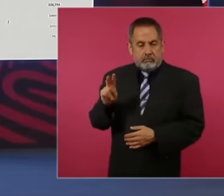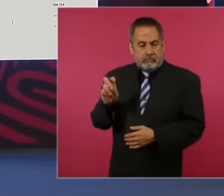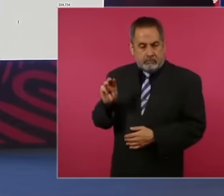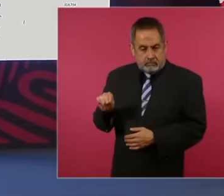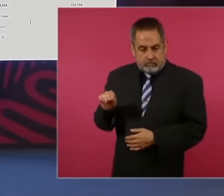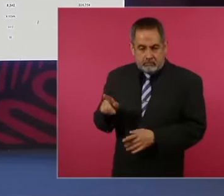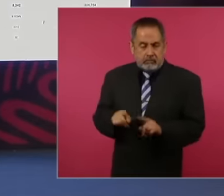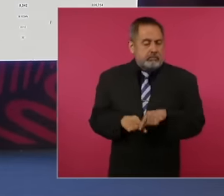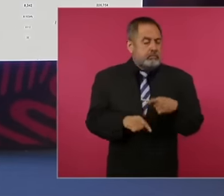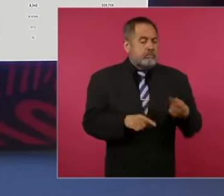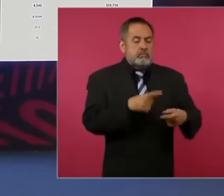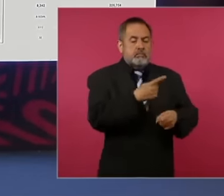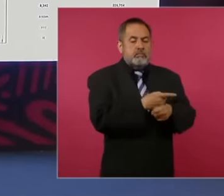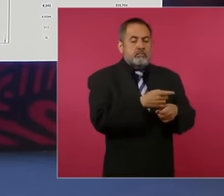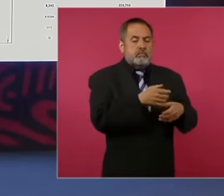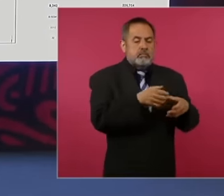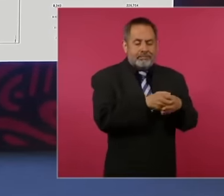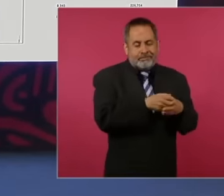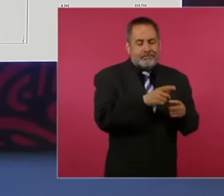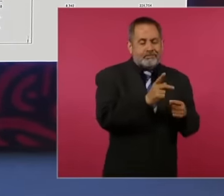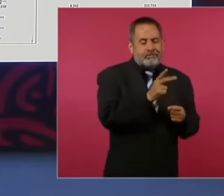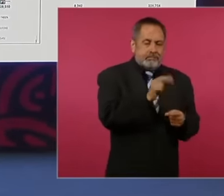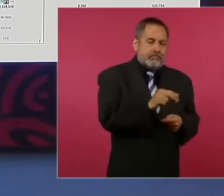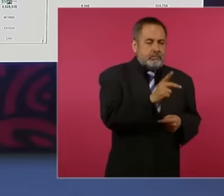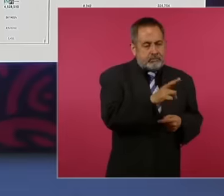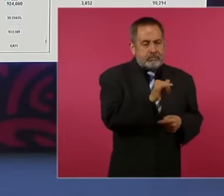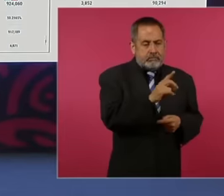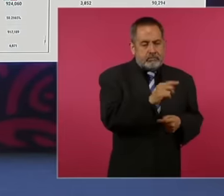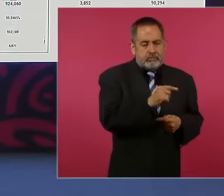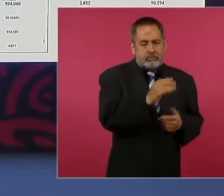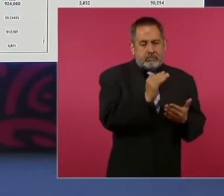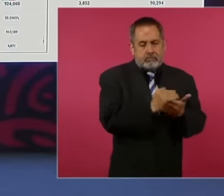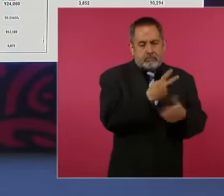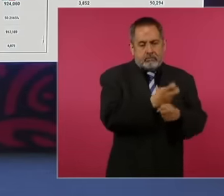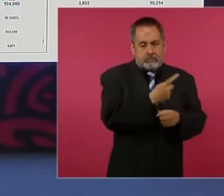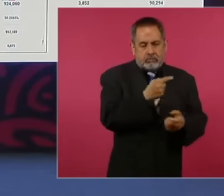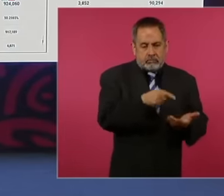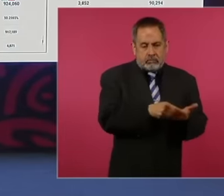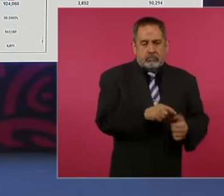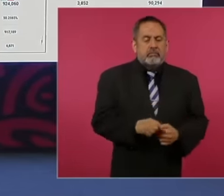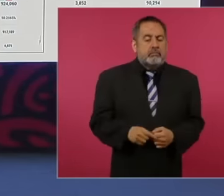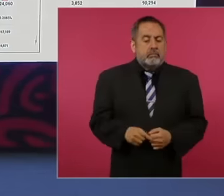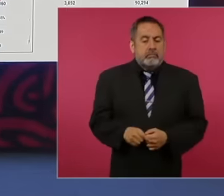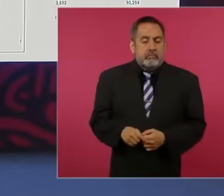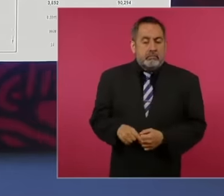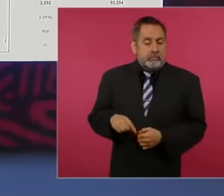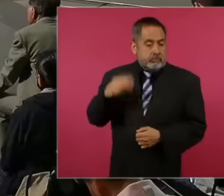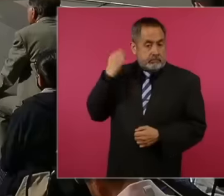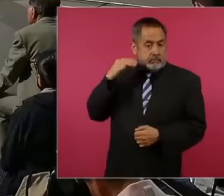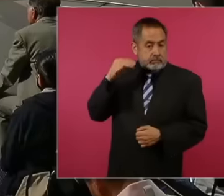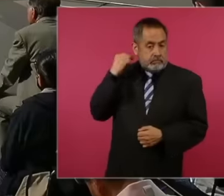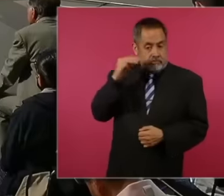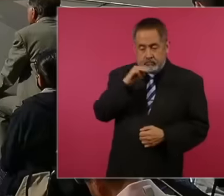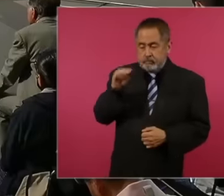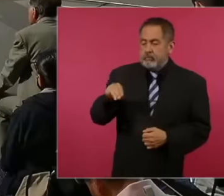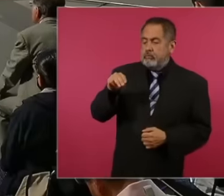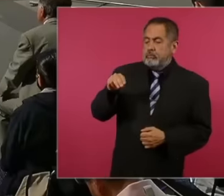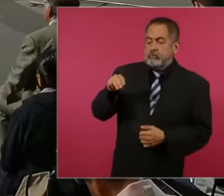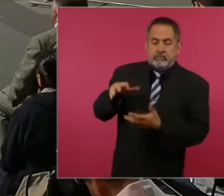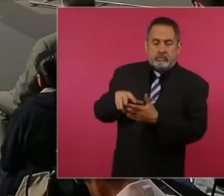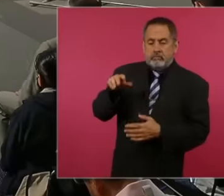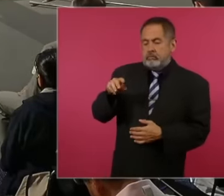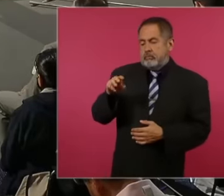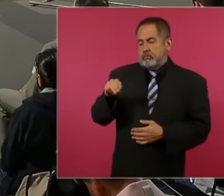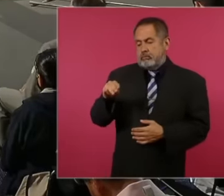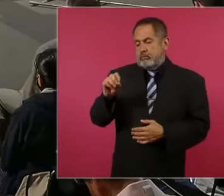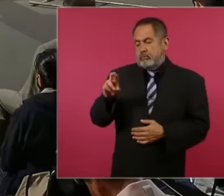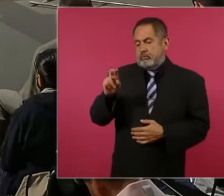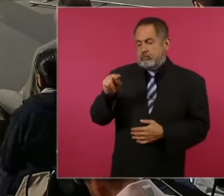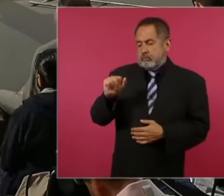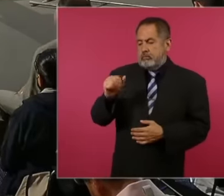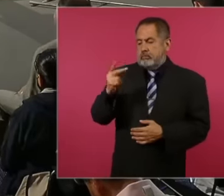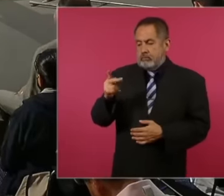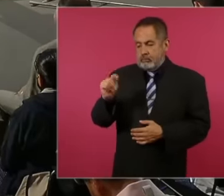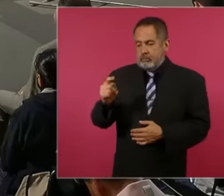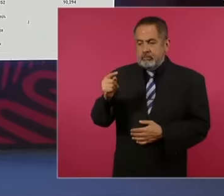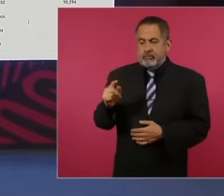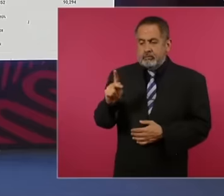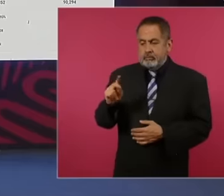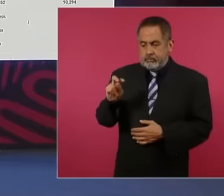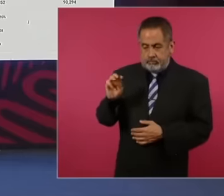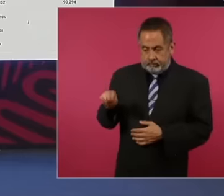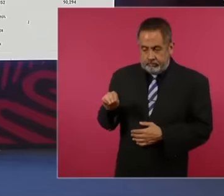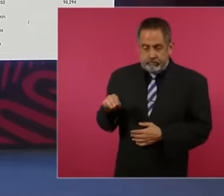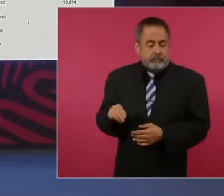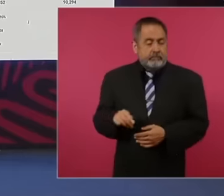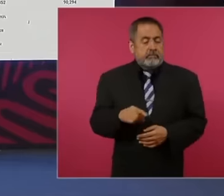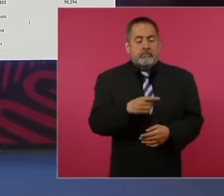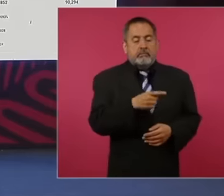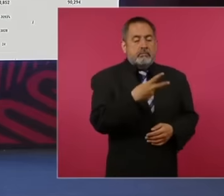minority pan pri forward Michoacán majority brown t green first minority pan Prix PRD